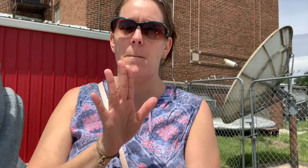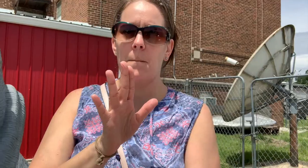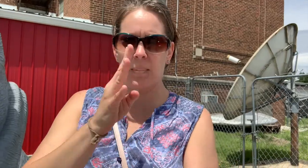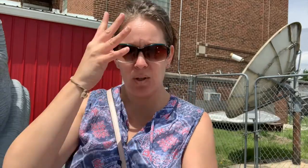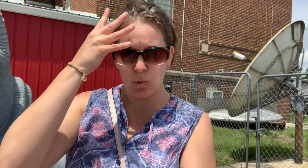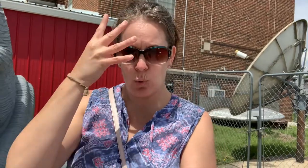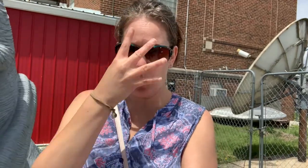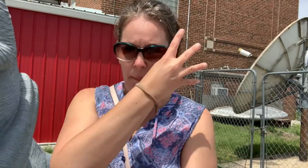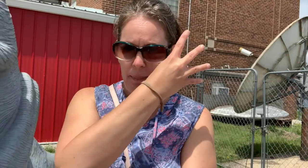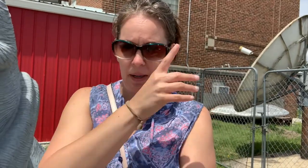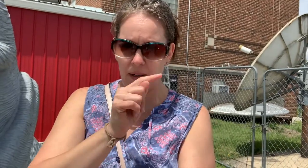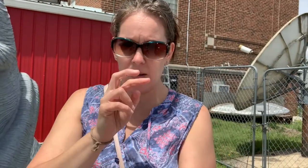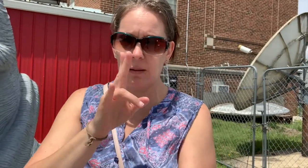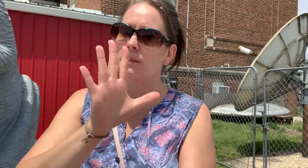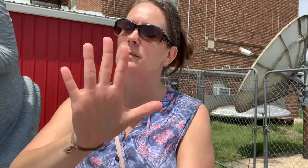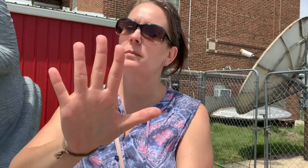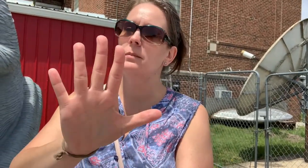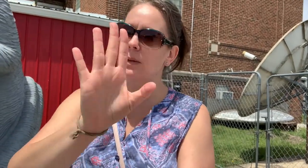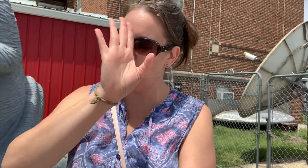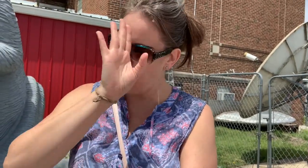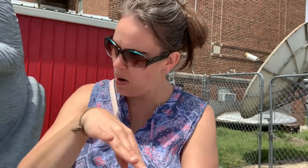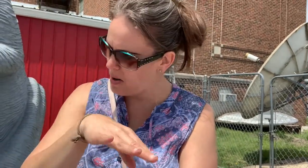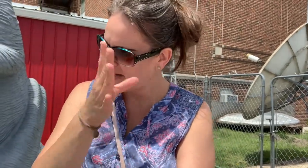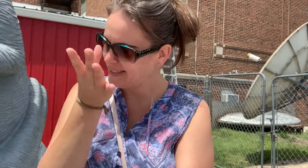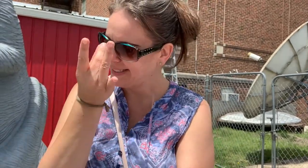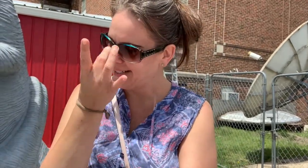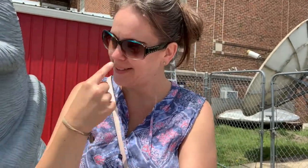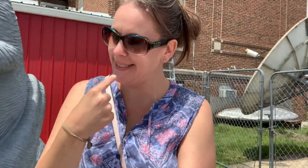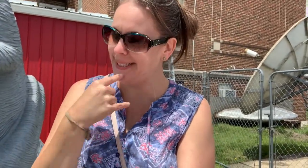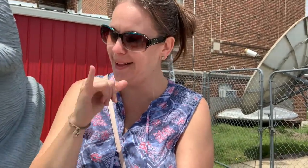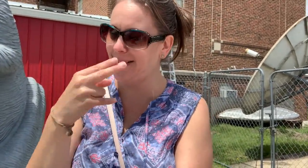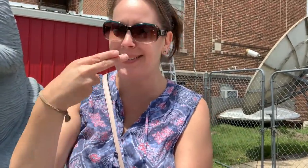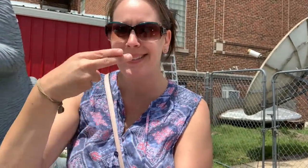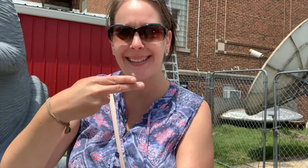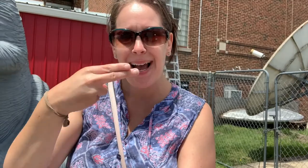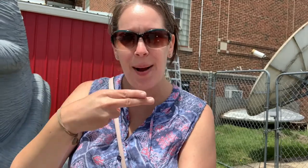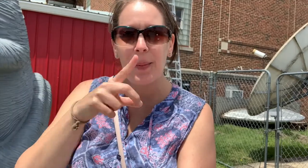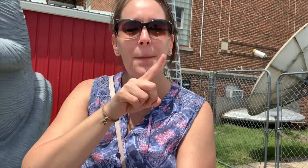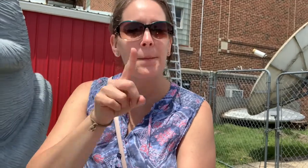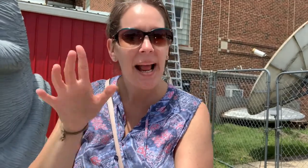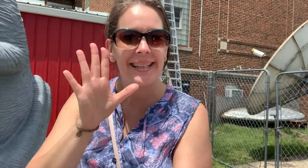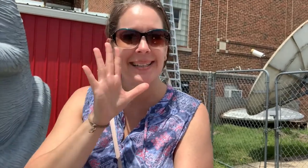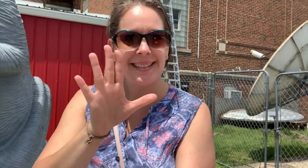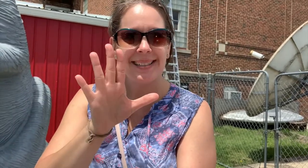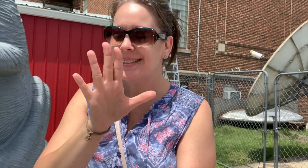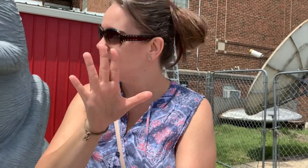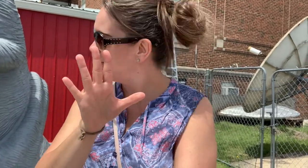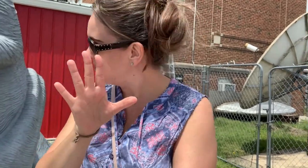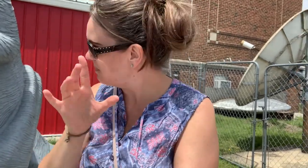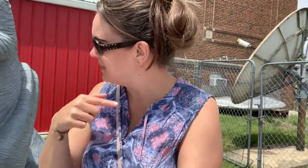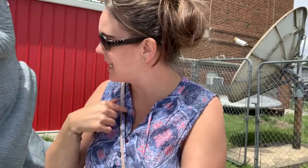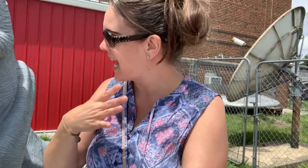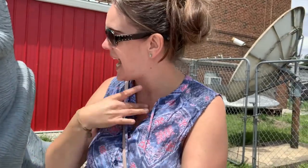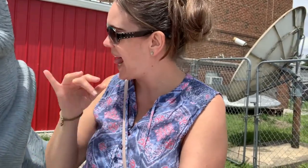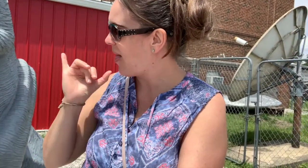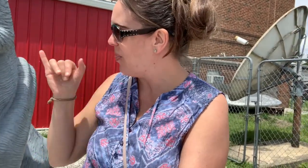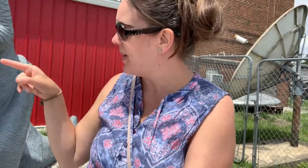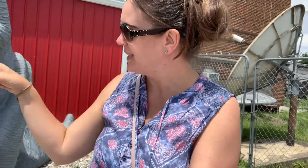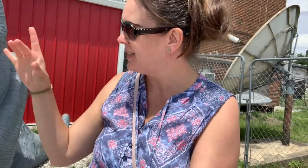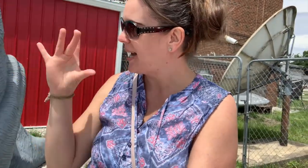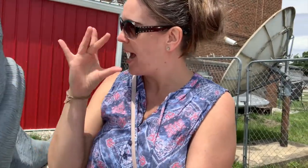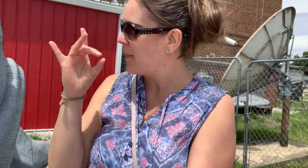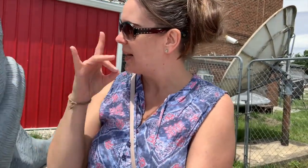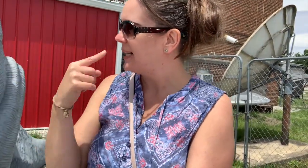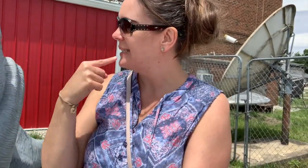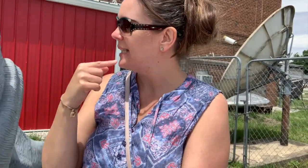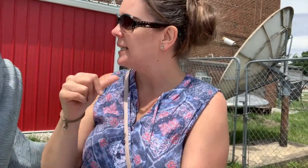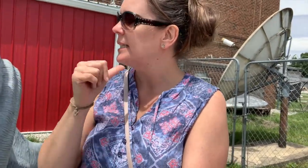Ummm, Trump, Hey I know!!!! Hard to say that name... but! I like that sign saying,